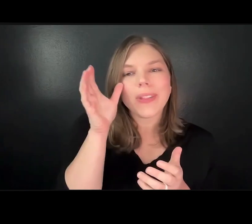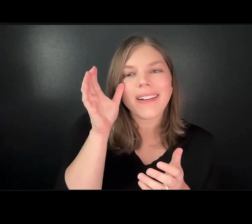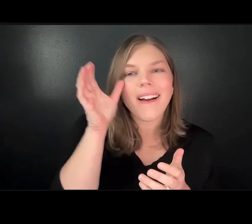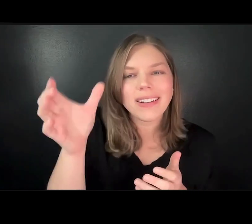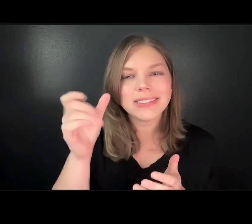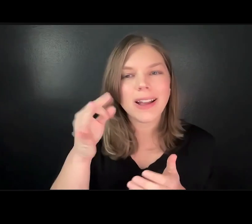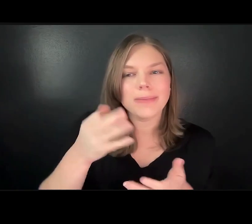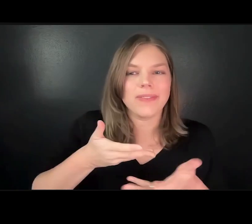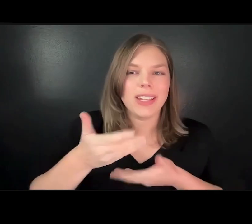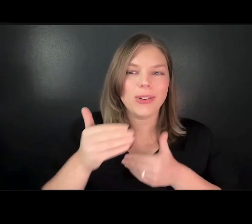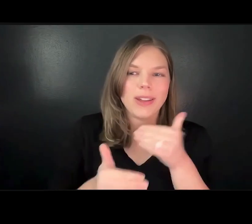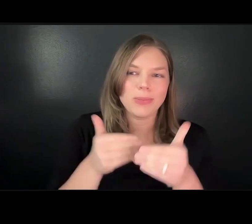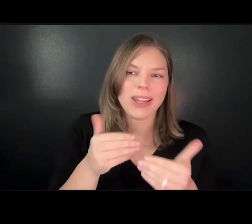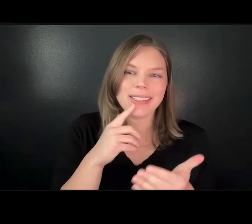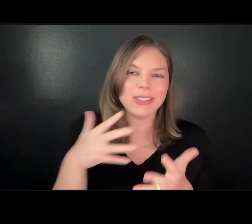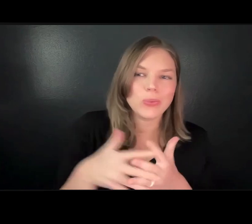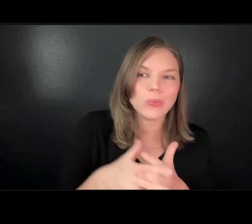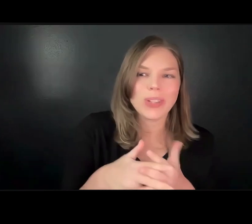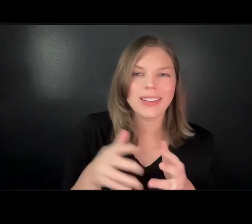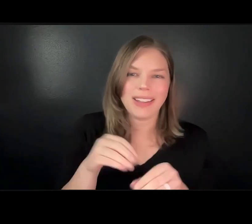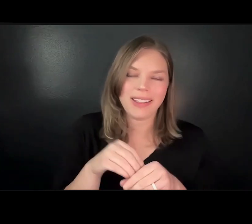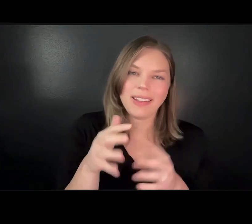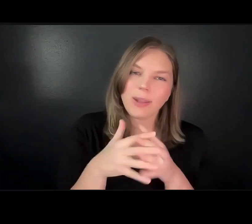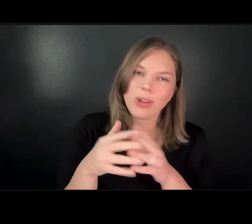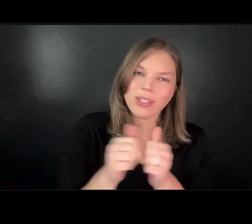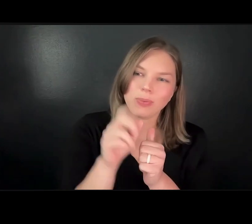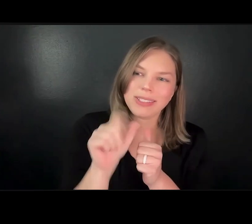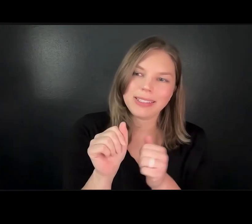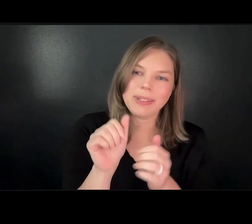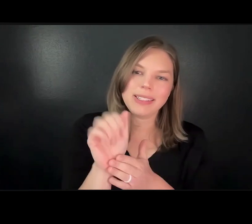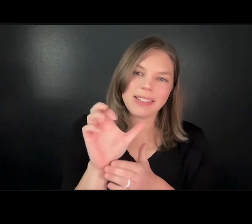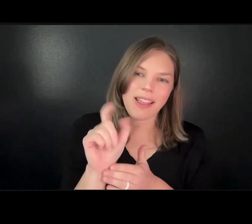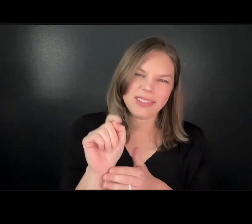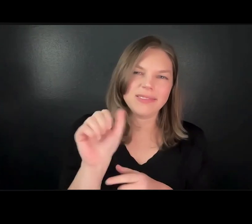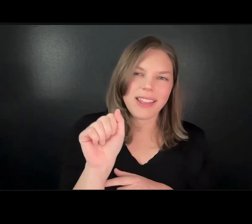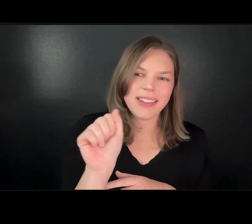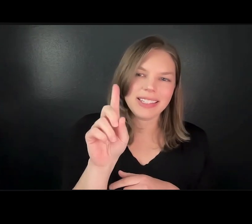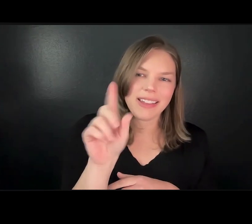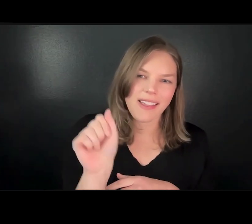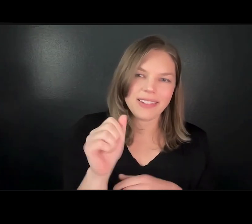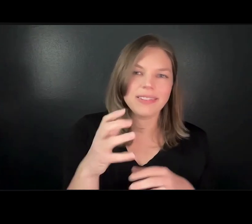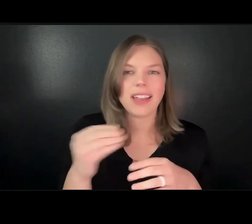So, the concept of the interactive process is rooted in the Americans with Disabilities Act, or ADA,